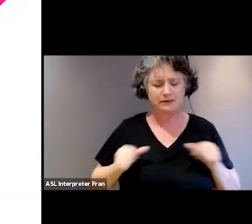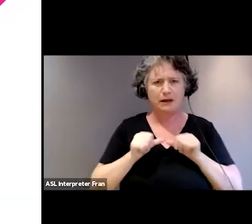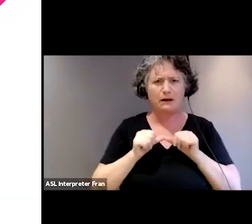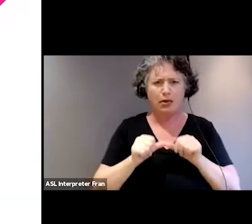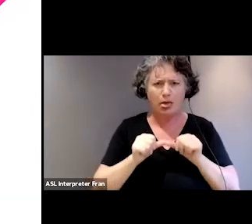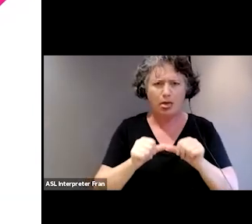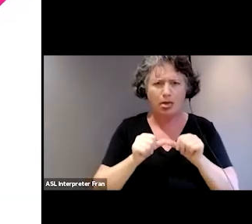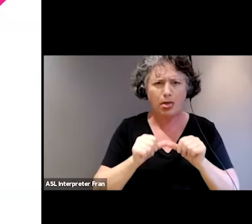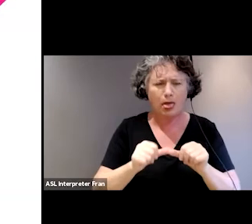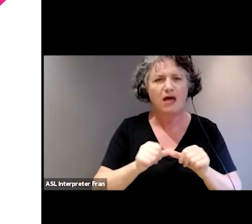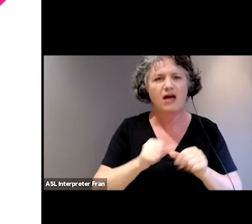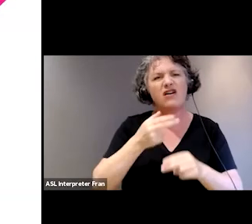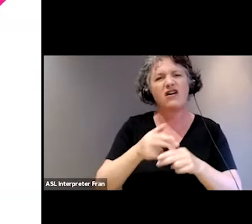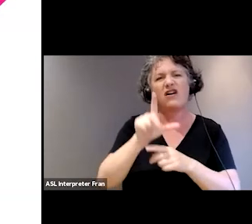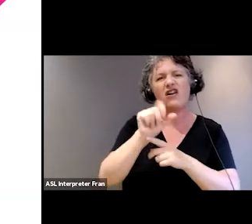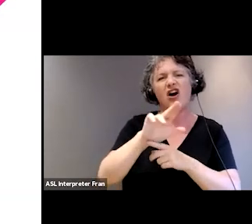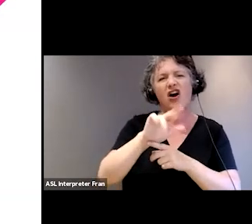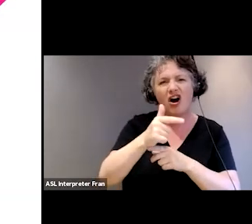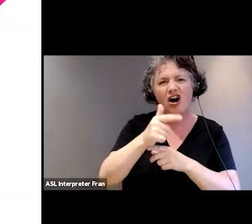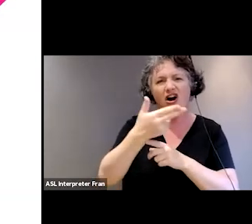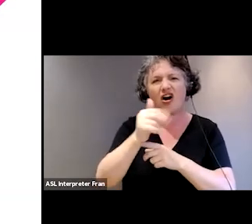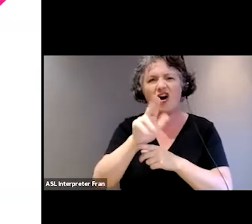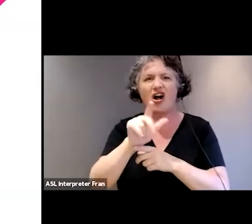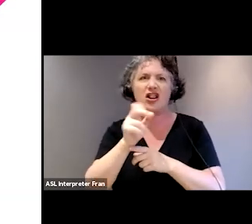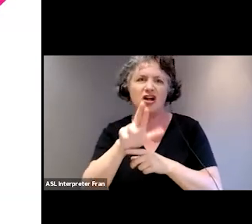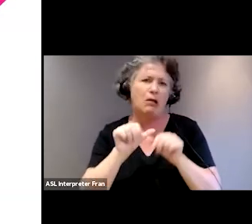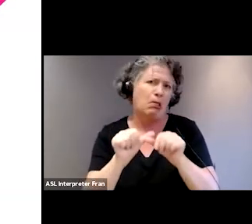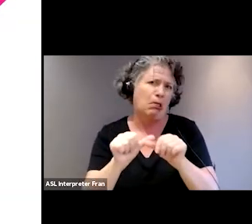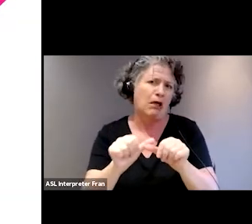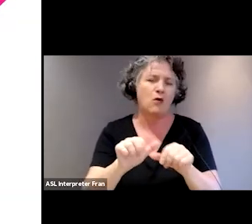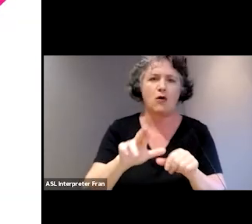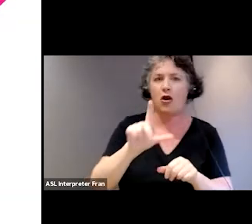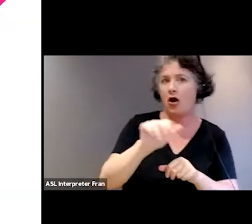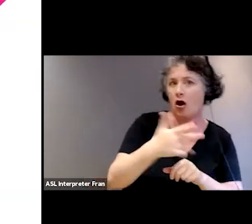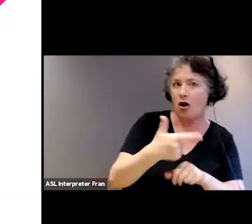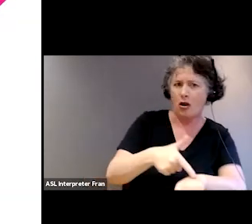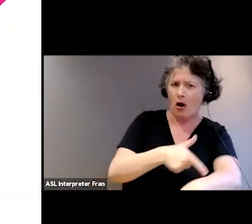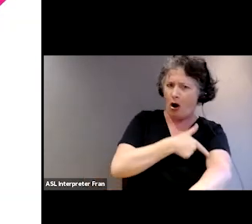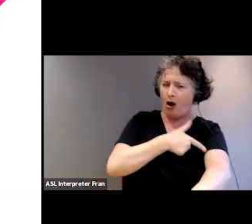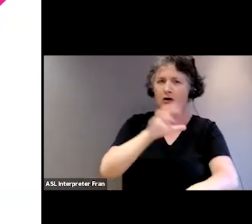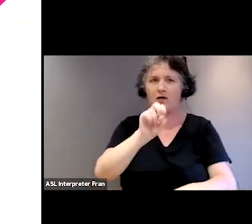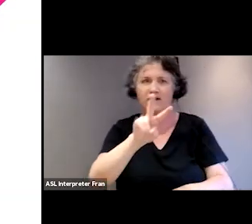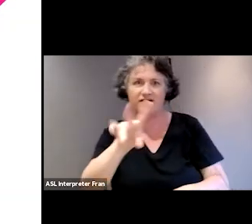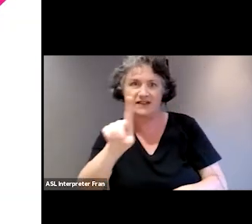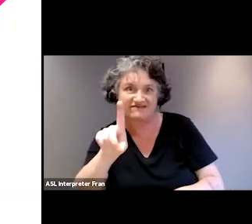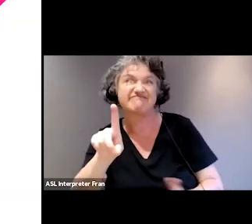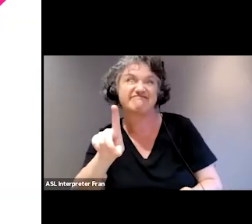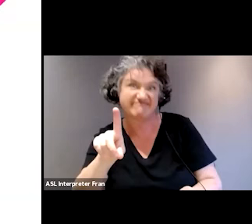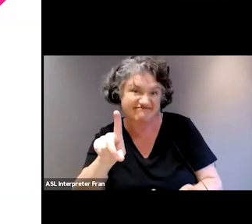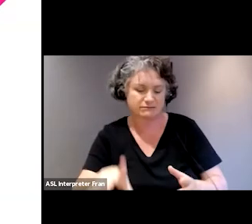since it started. Another thing that some people aren't aware of, some people experience persistent long-term effects after COVID 19